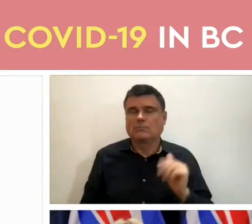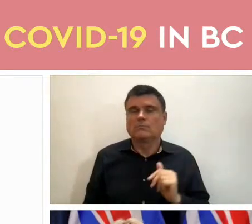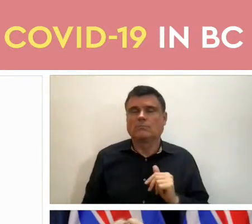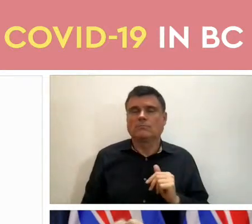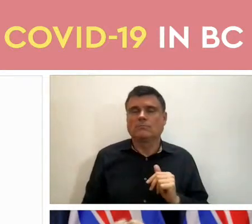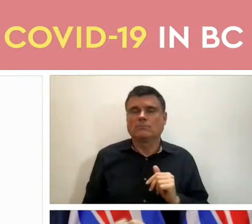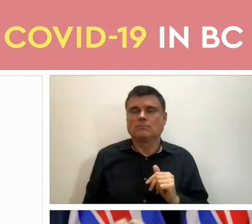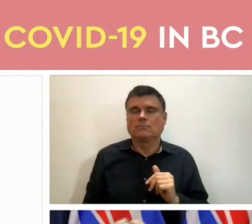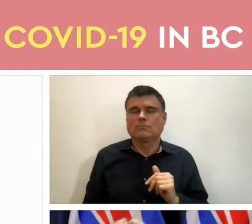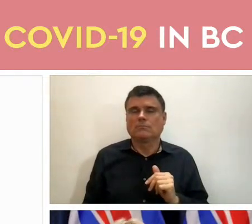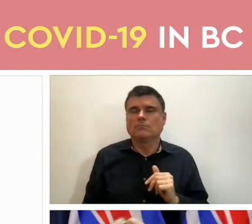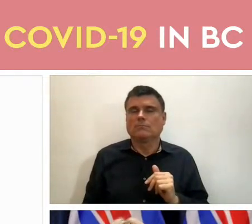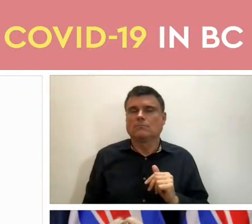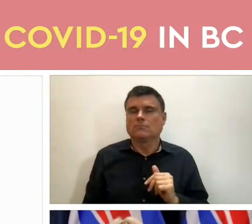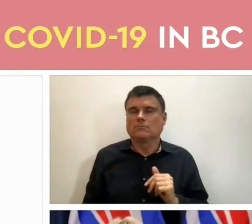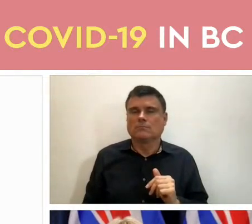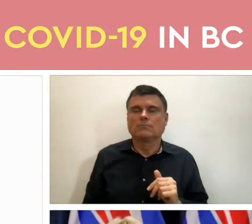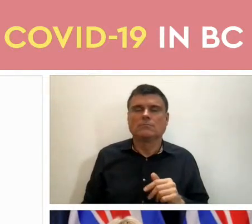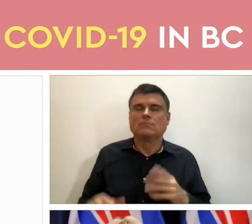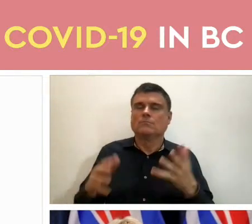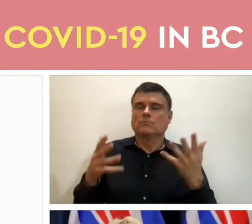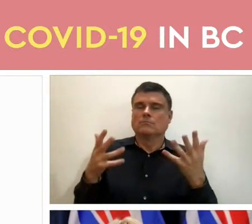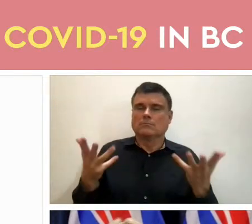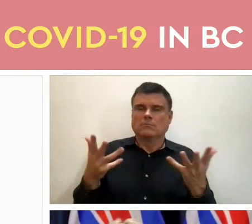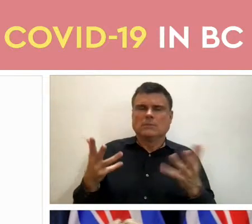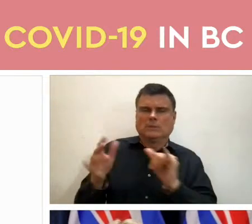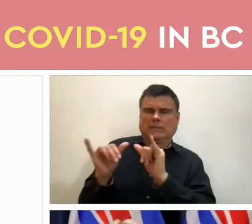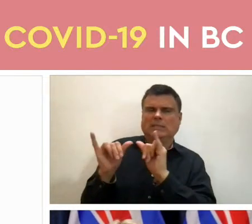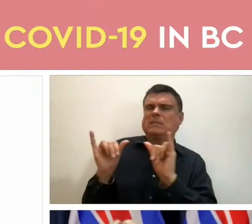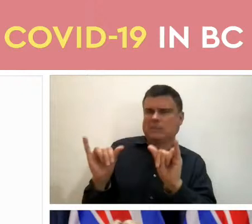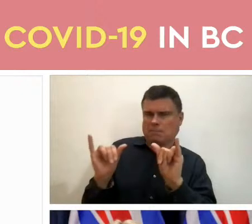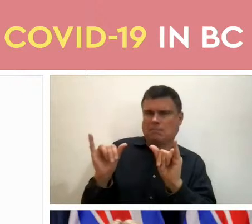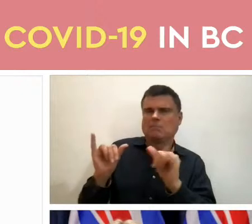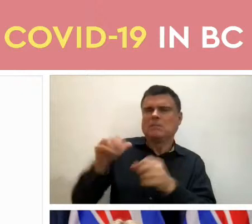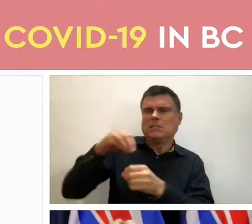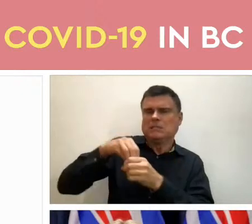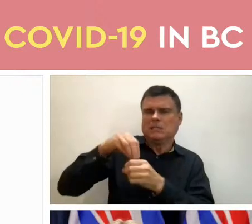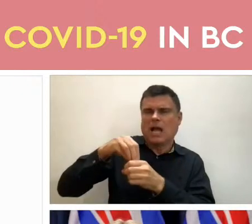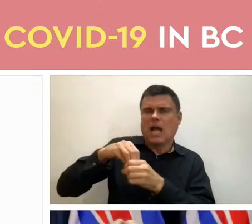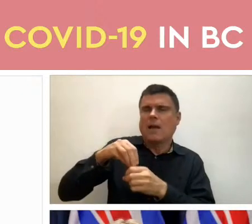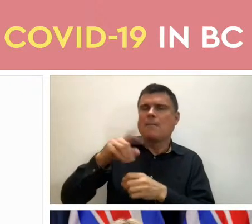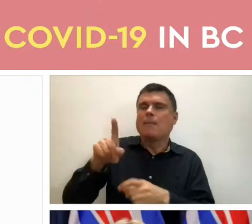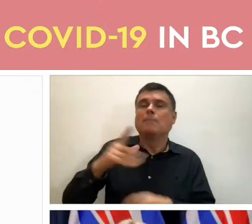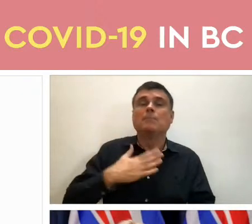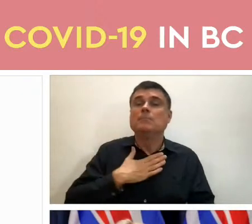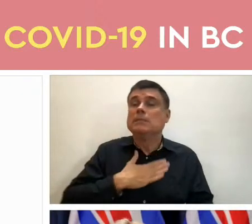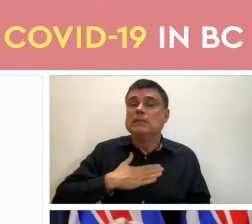caveat that t the principle nees